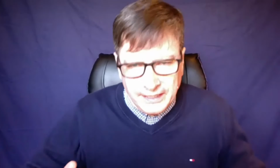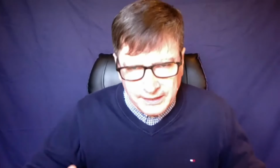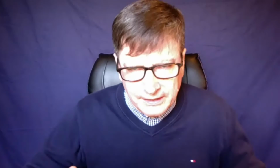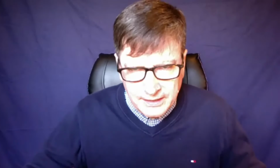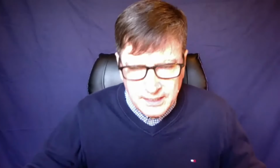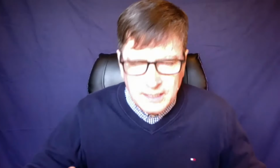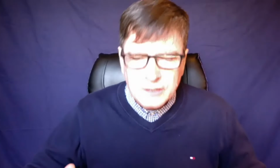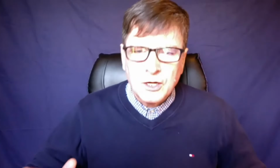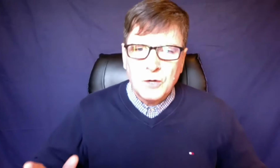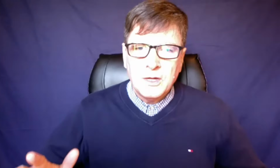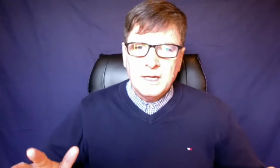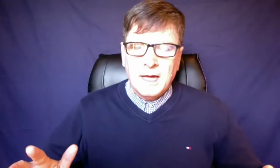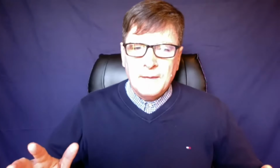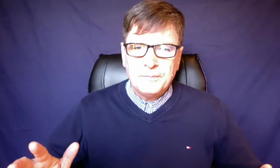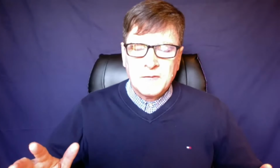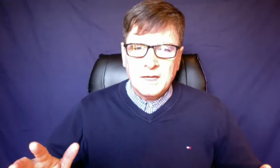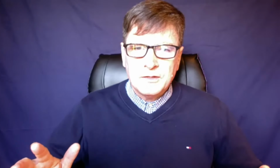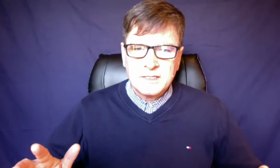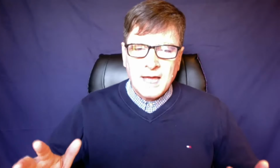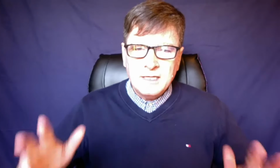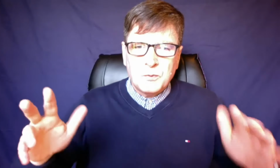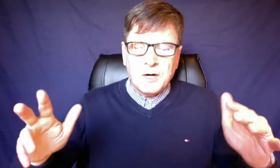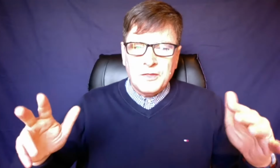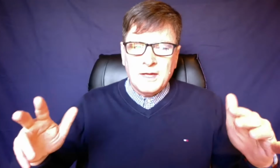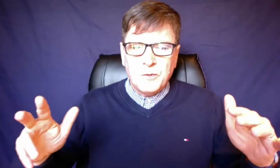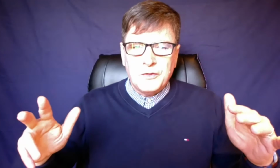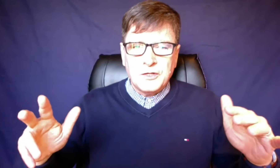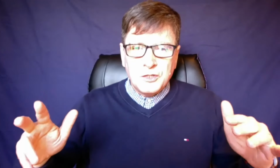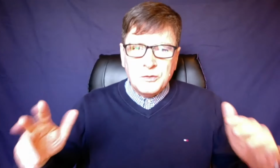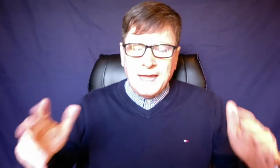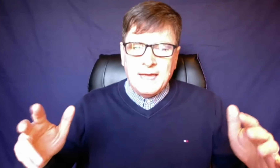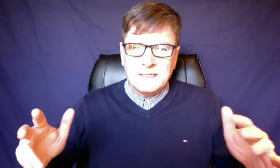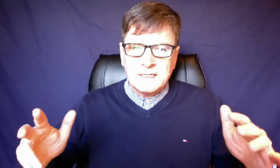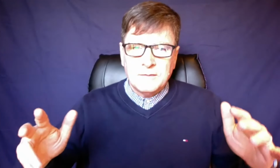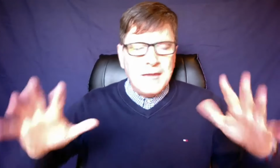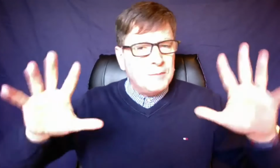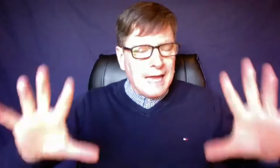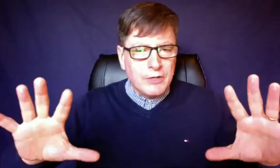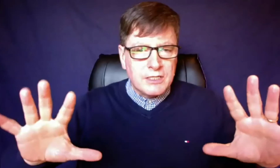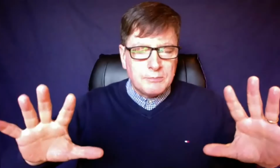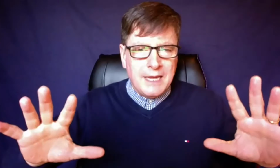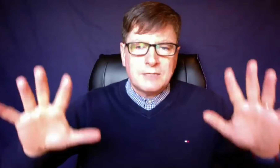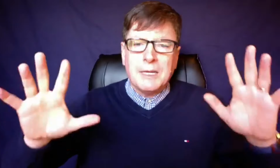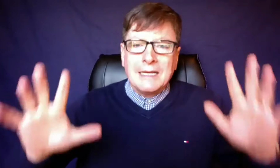basic is signs in which the right and left-hand sides do the same